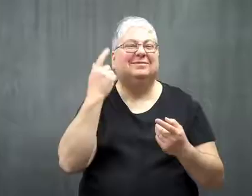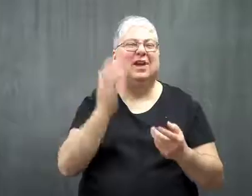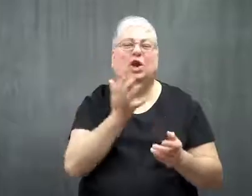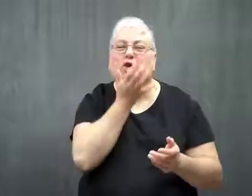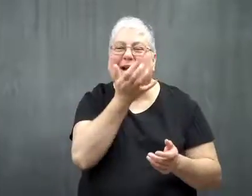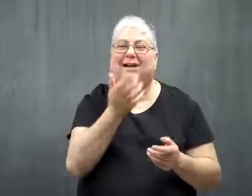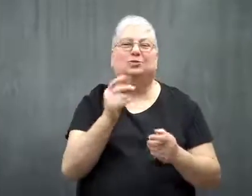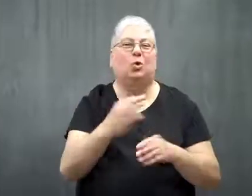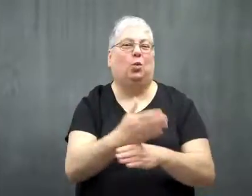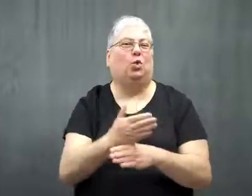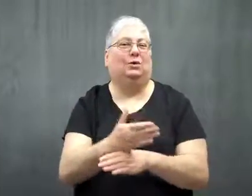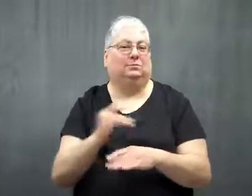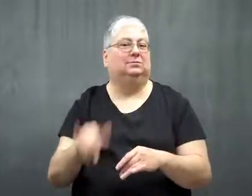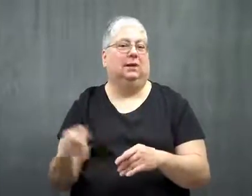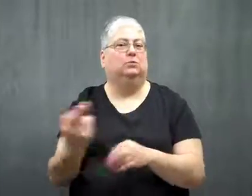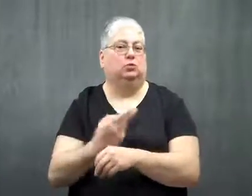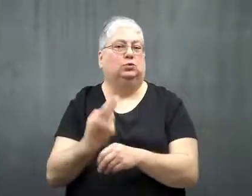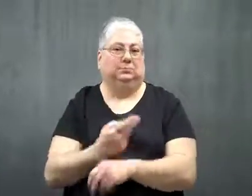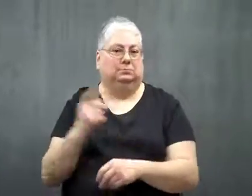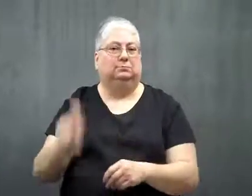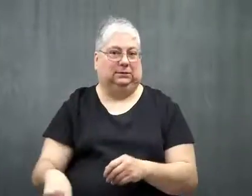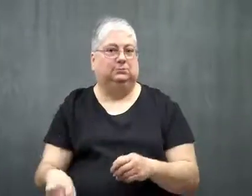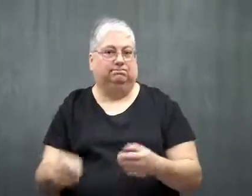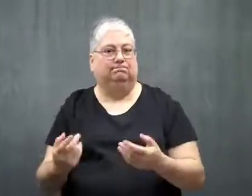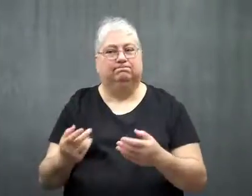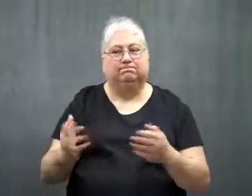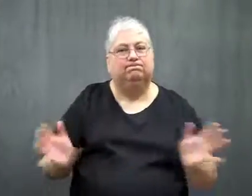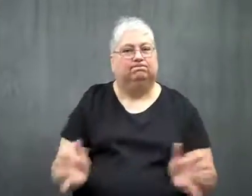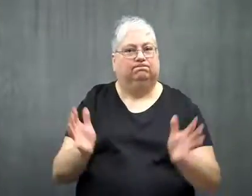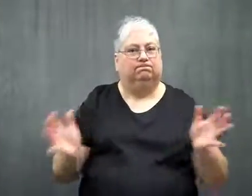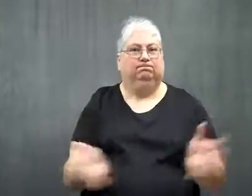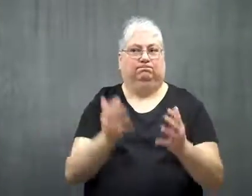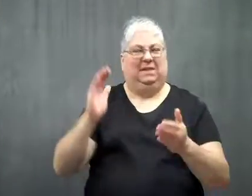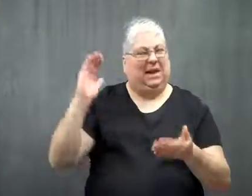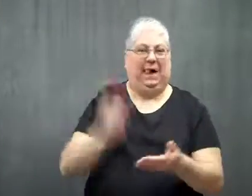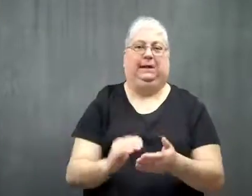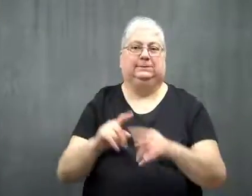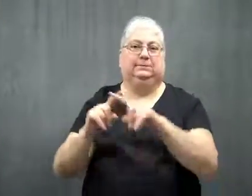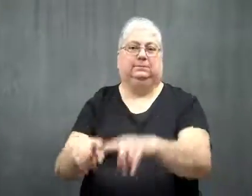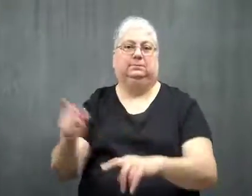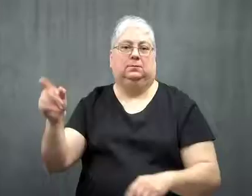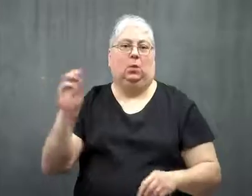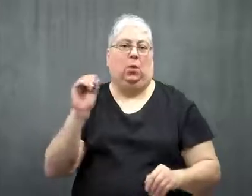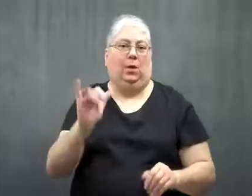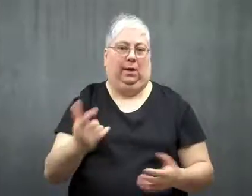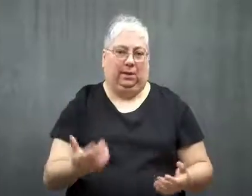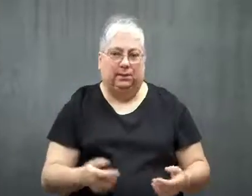Grass and wood could be used to reduce the dependence on fuel made from oil.